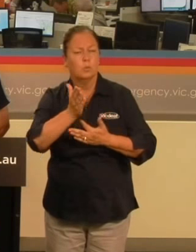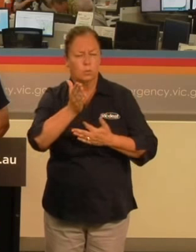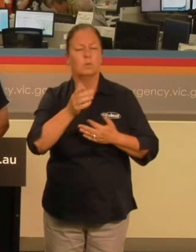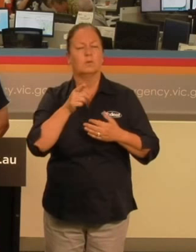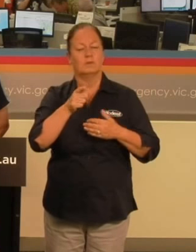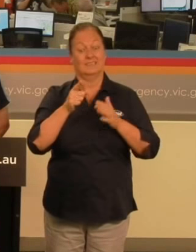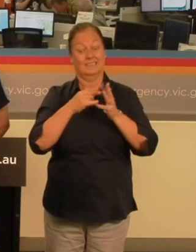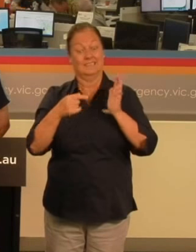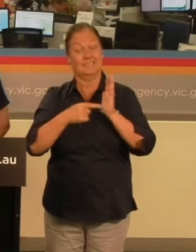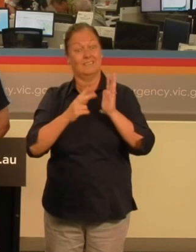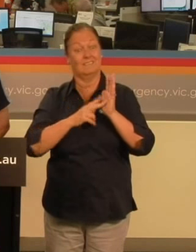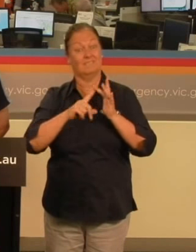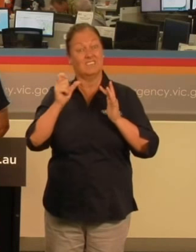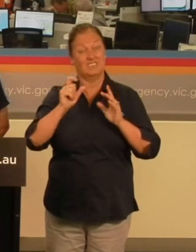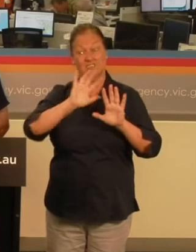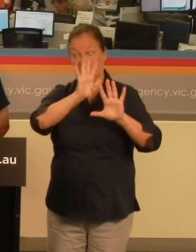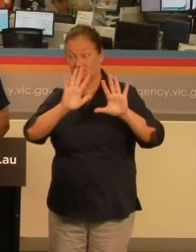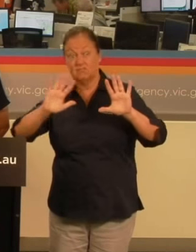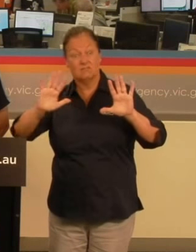well on top of that it's not going to get cooler.